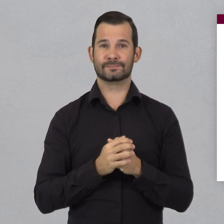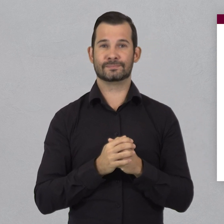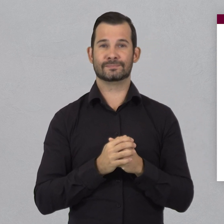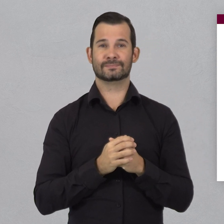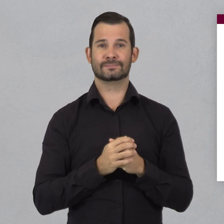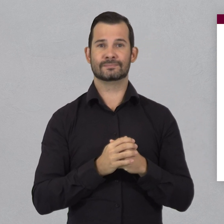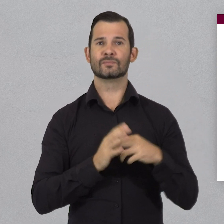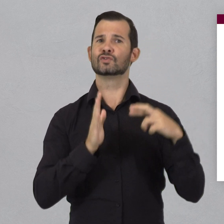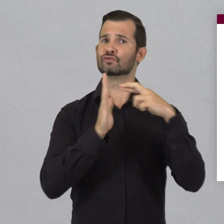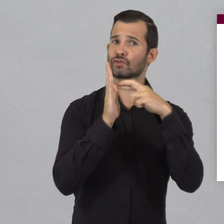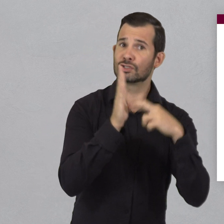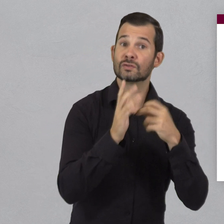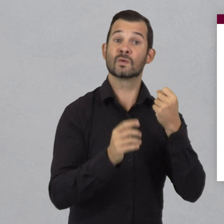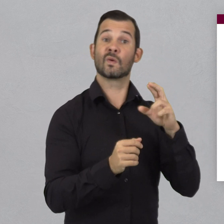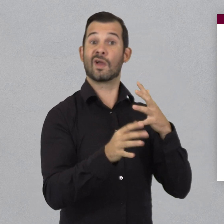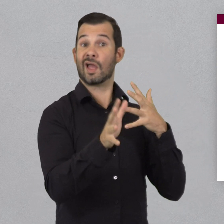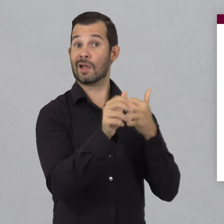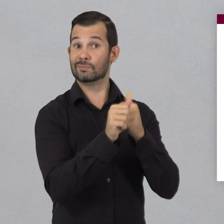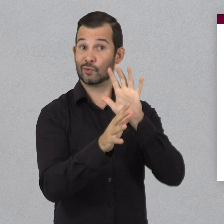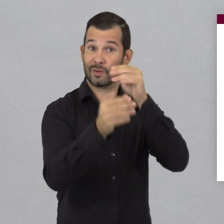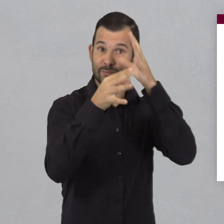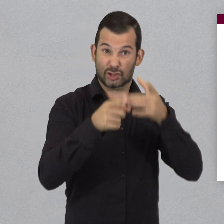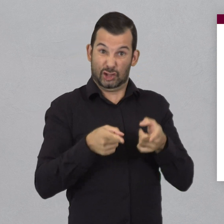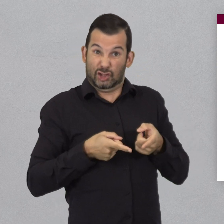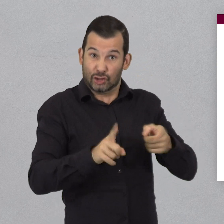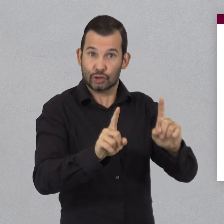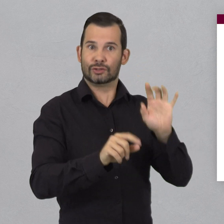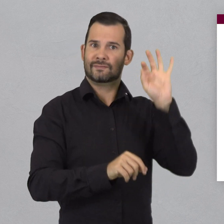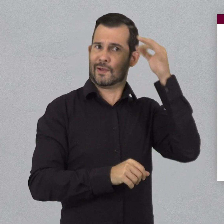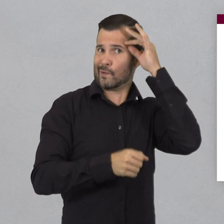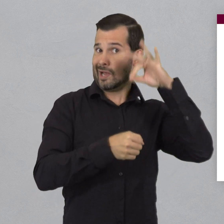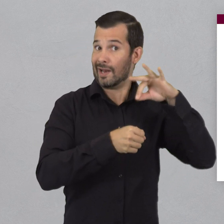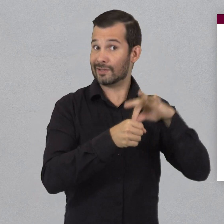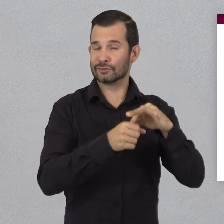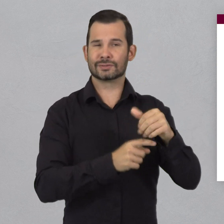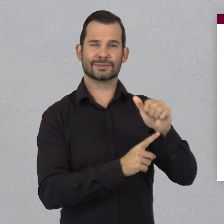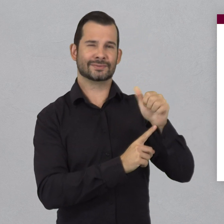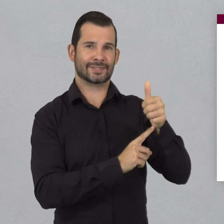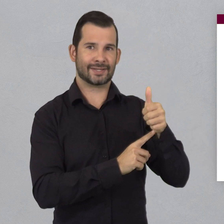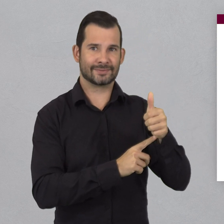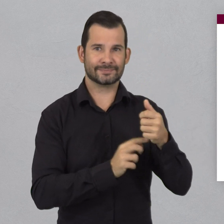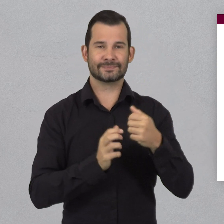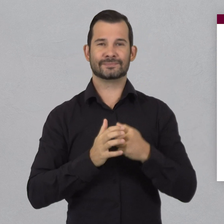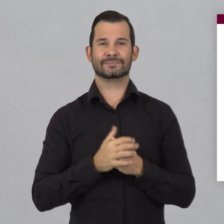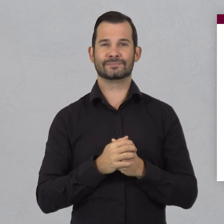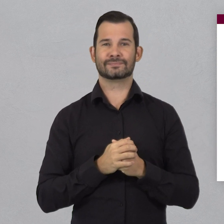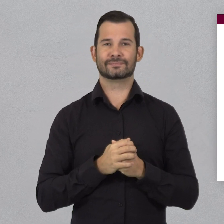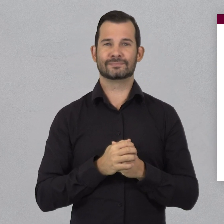Register or update your information DURING a federal election 10